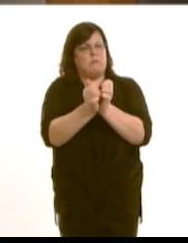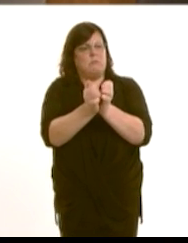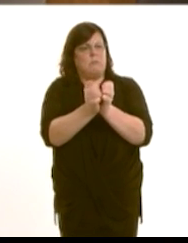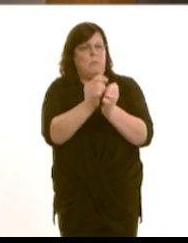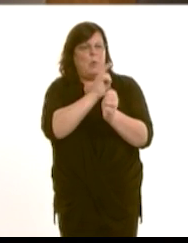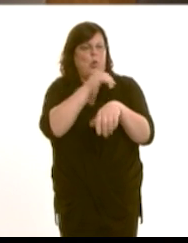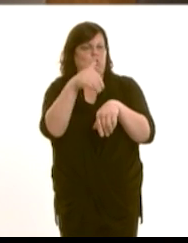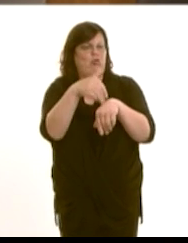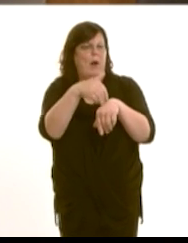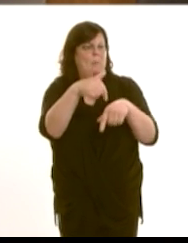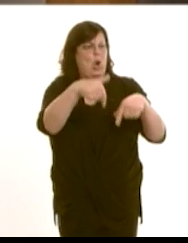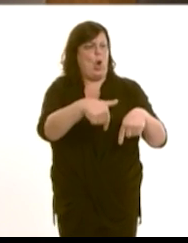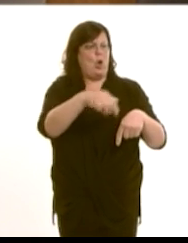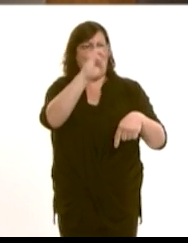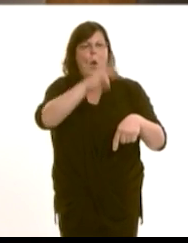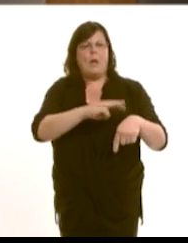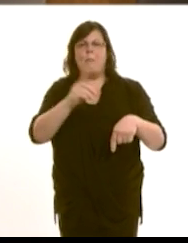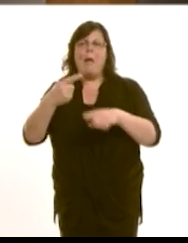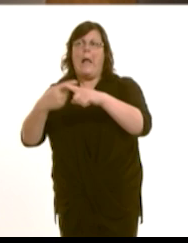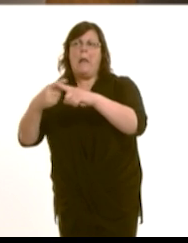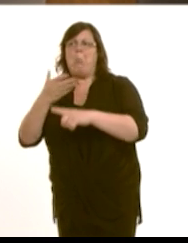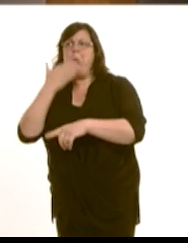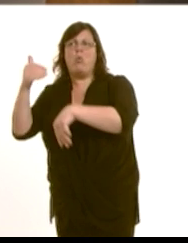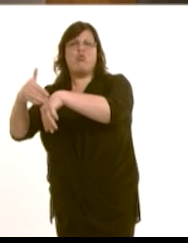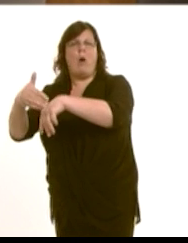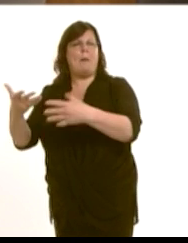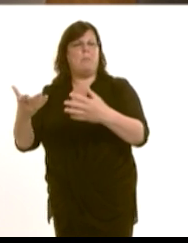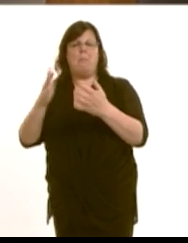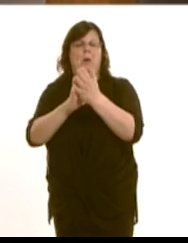Thatís nonsensical as far as the jurisdiction is concerned.